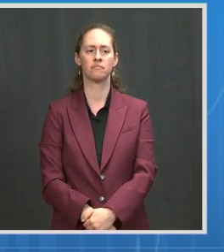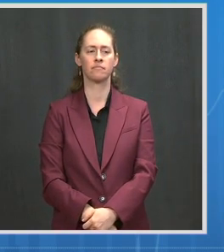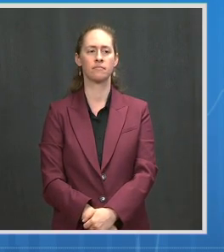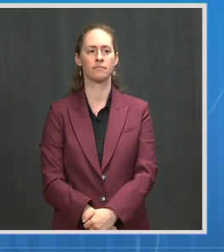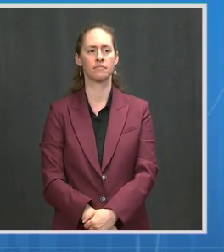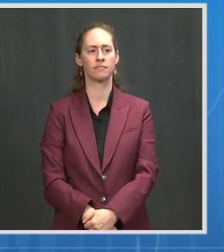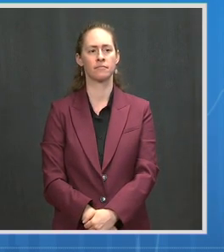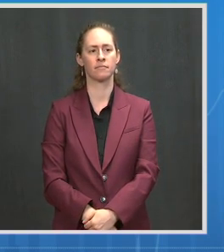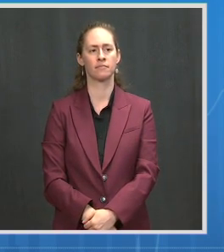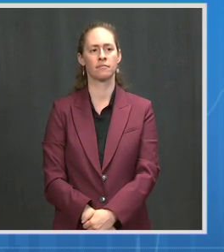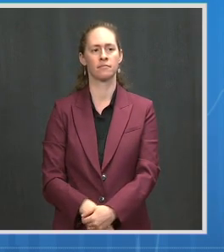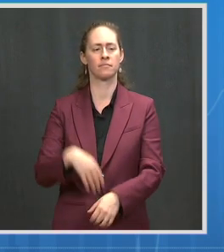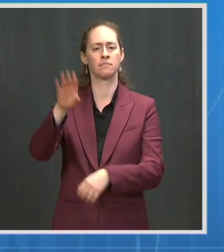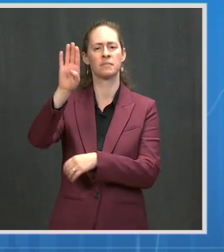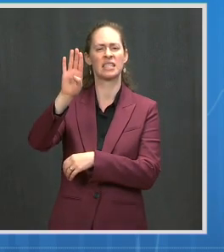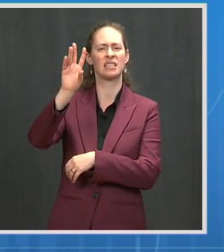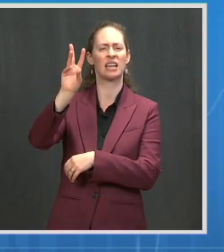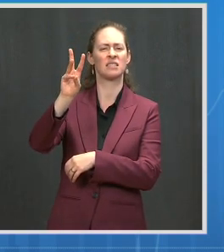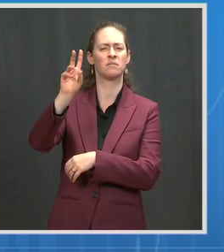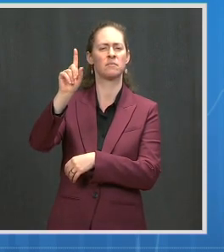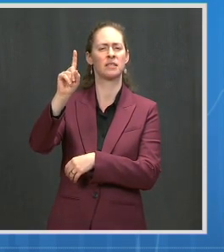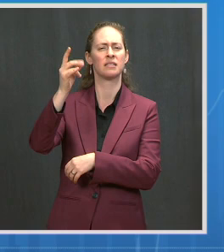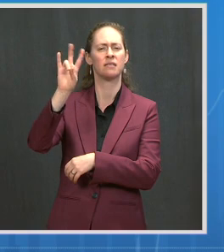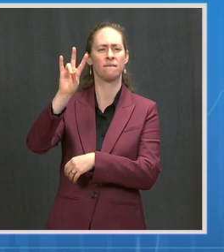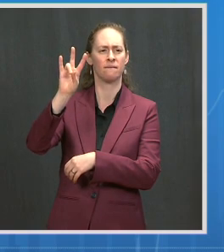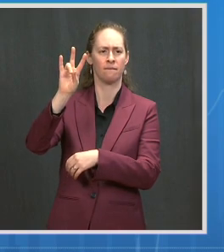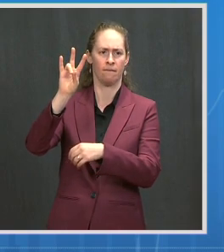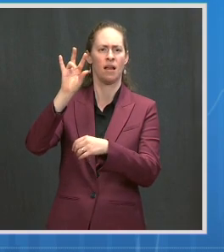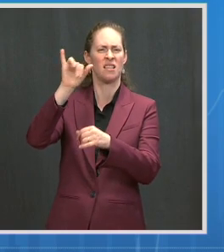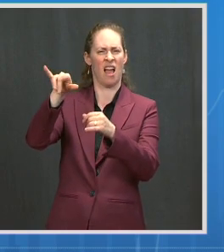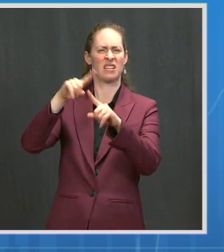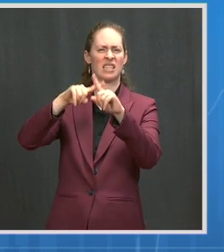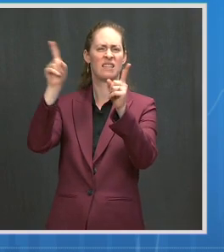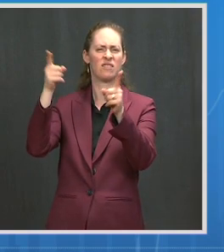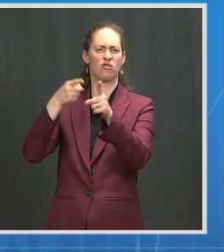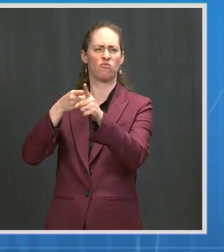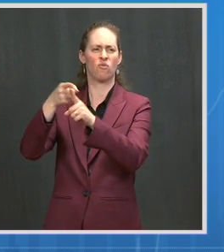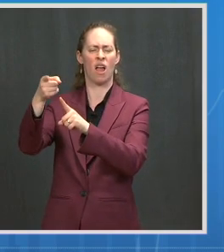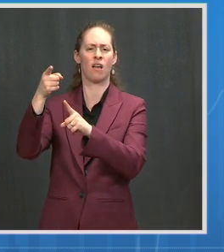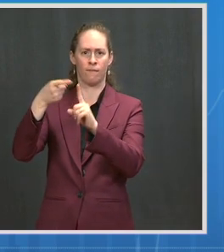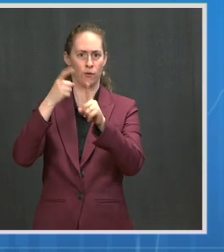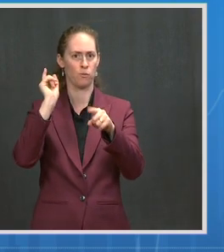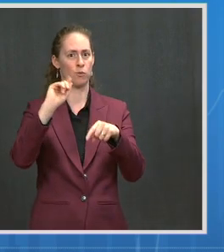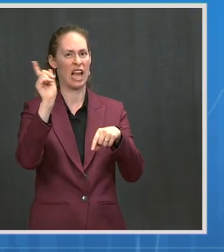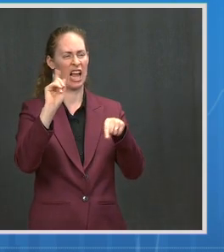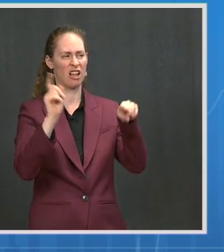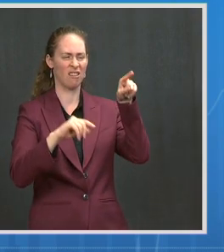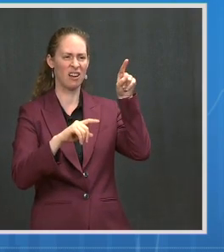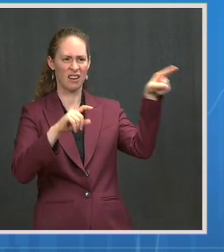and the B1618 that have been identified in India. And on both these circumstances,